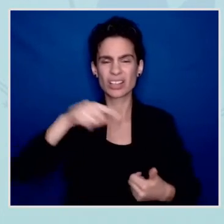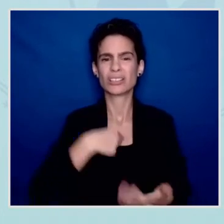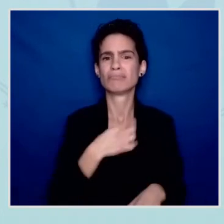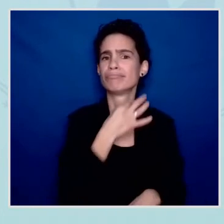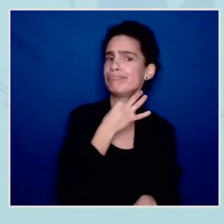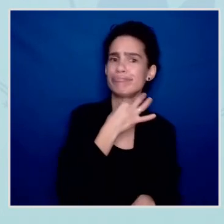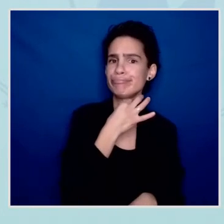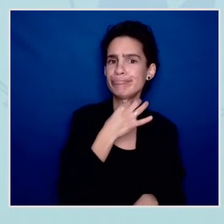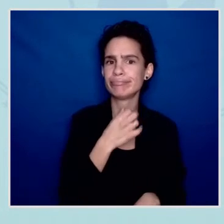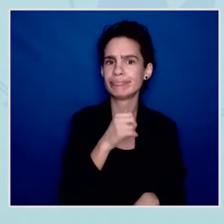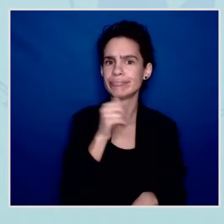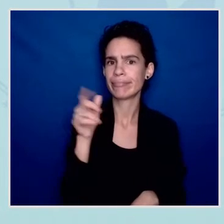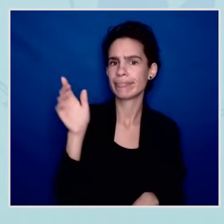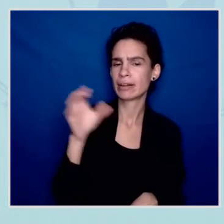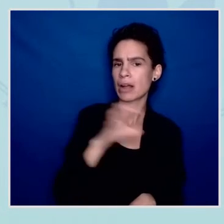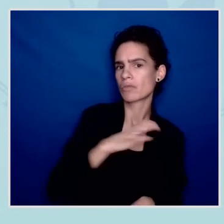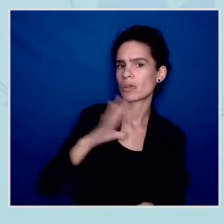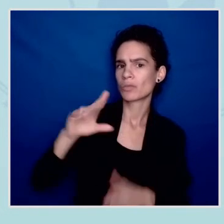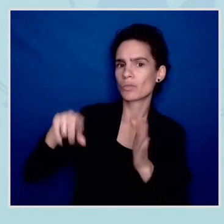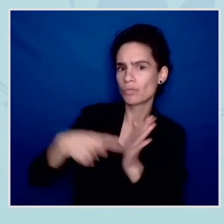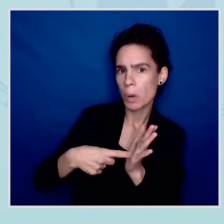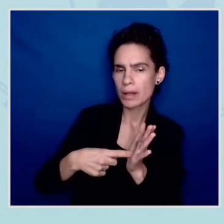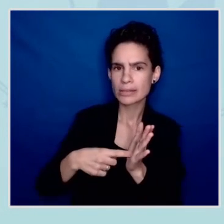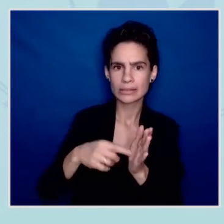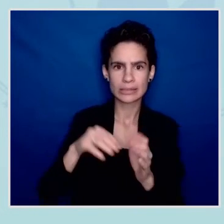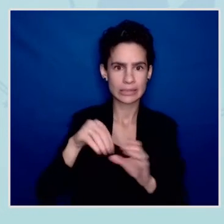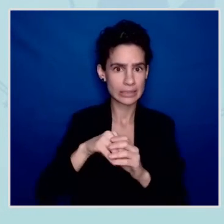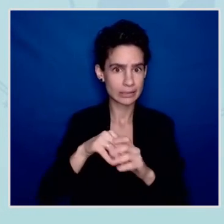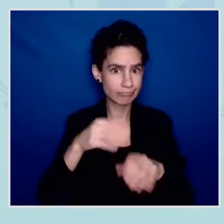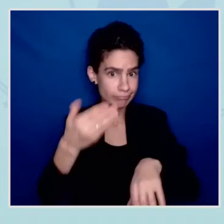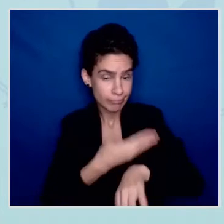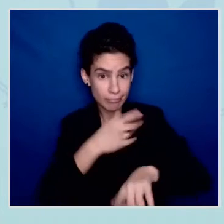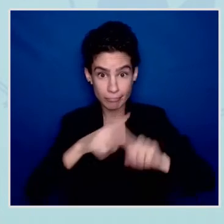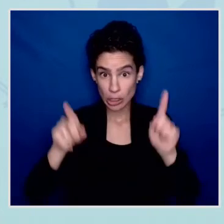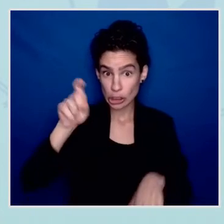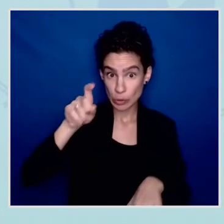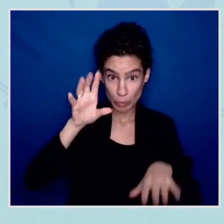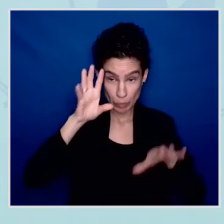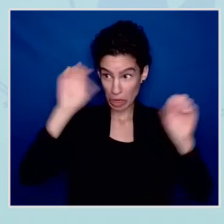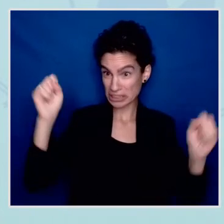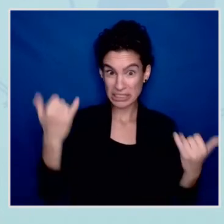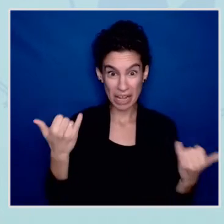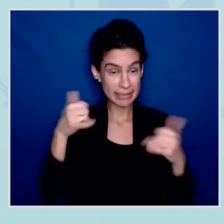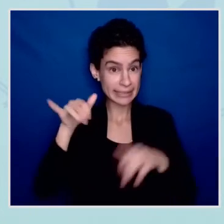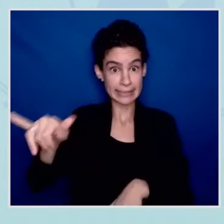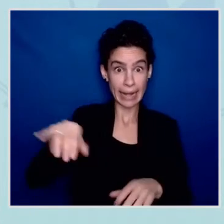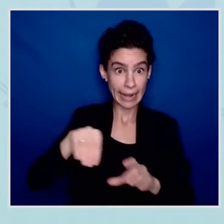THAT YOU SAID ABOUT PRESIDENT